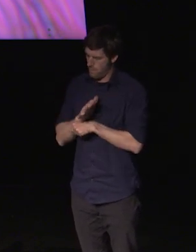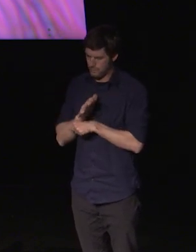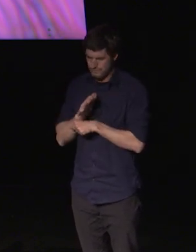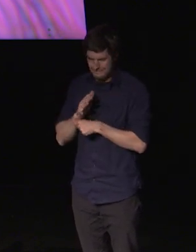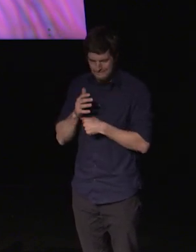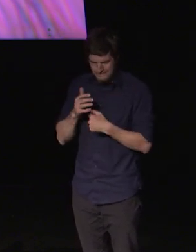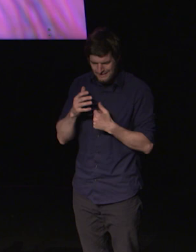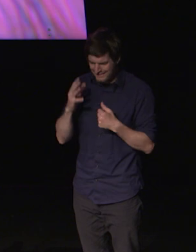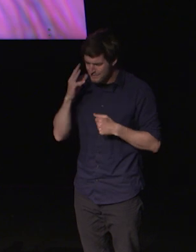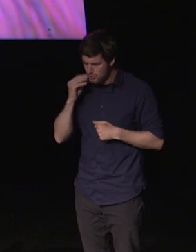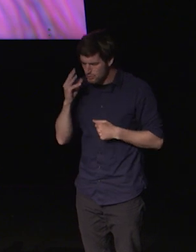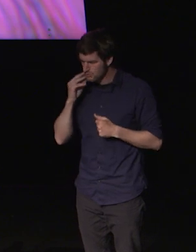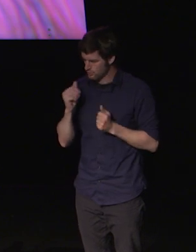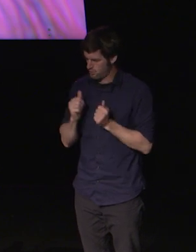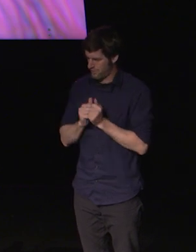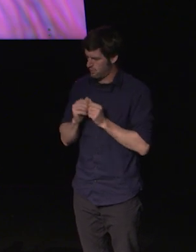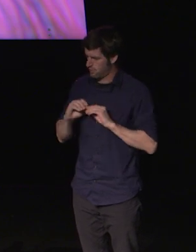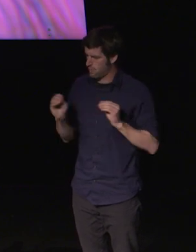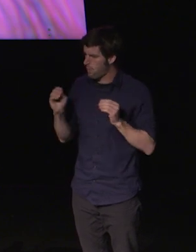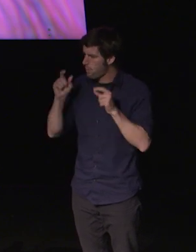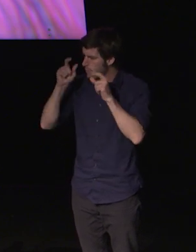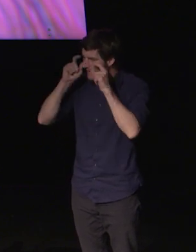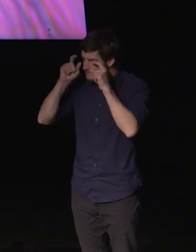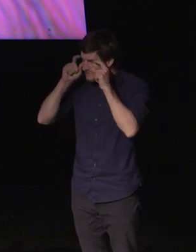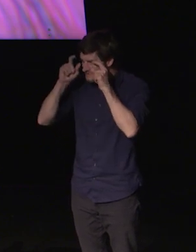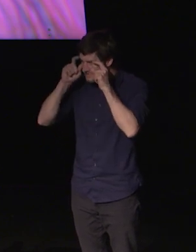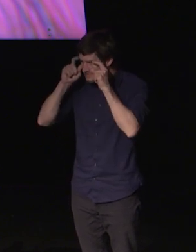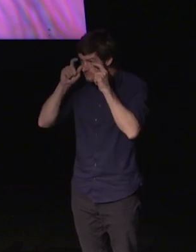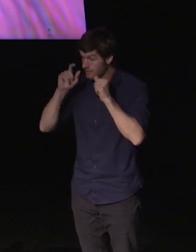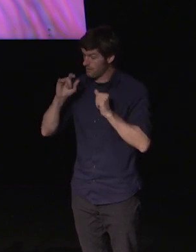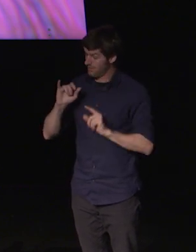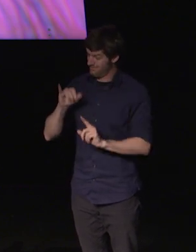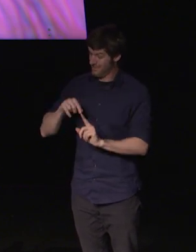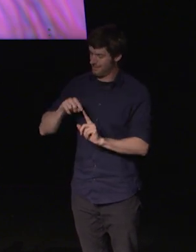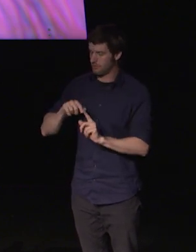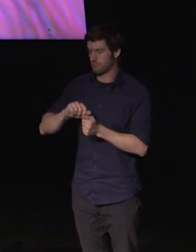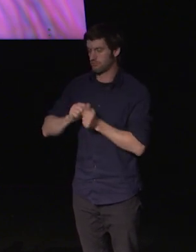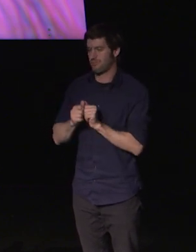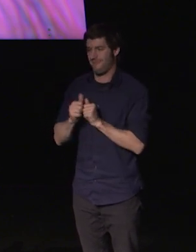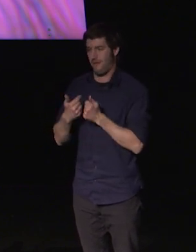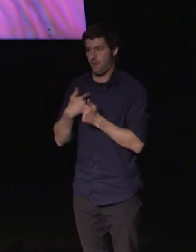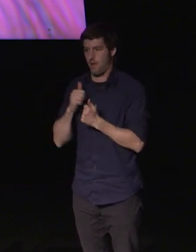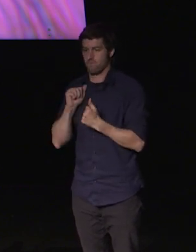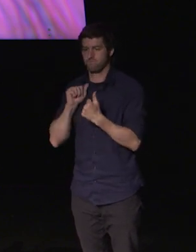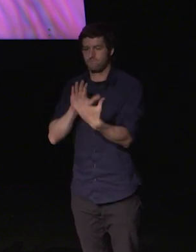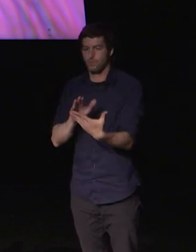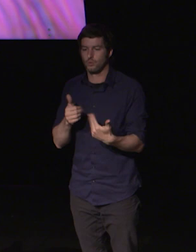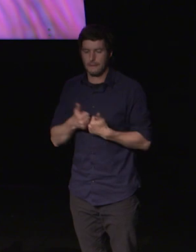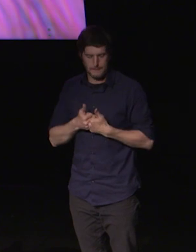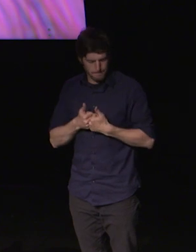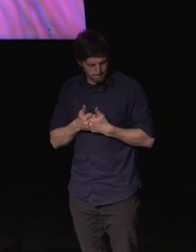with my glasses off. And that kind of changed sort of how I approach games. It made me feel normal.